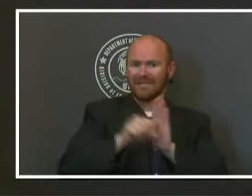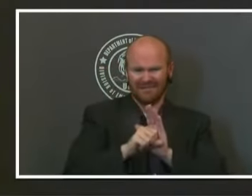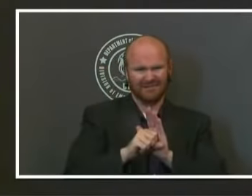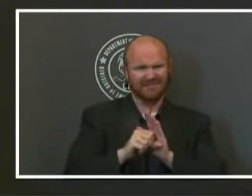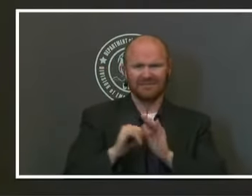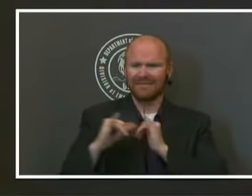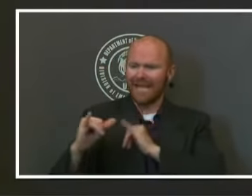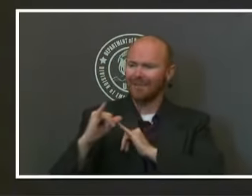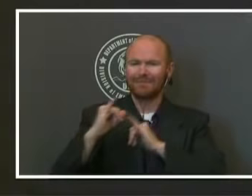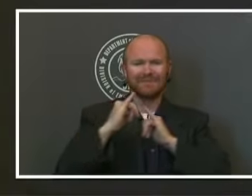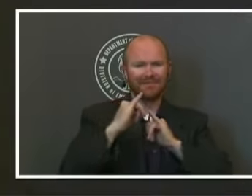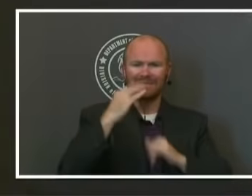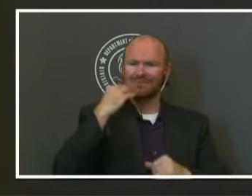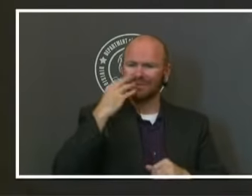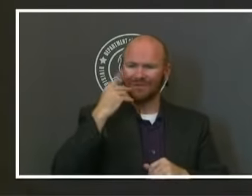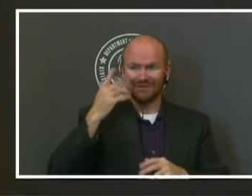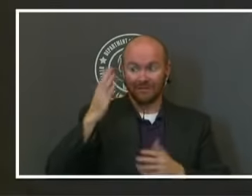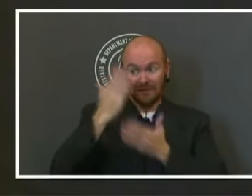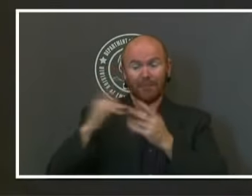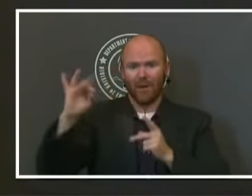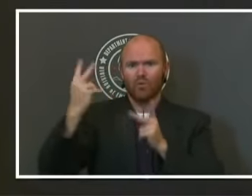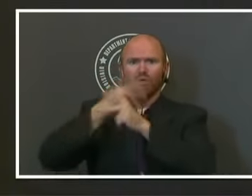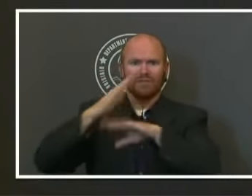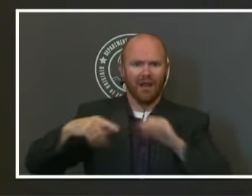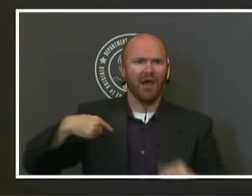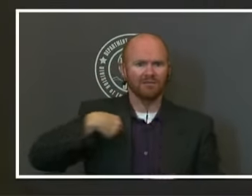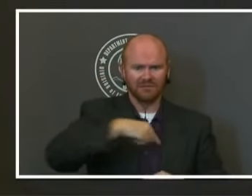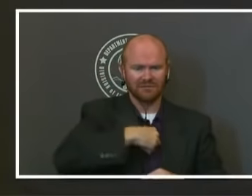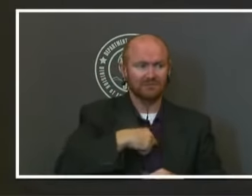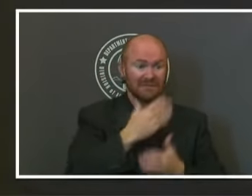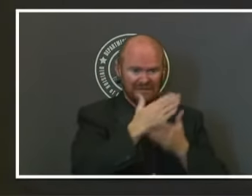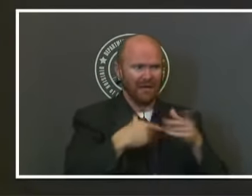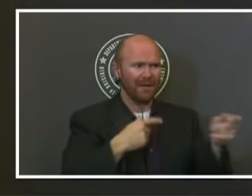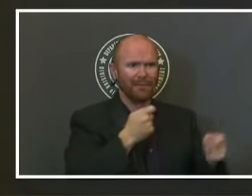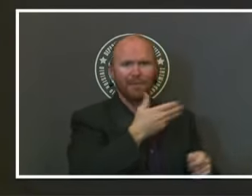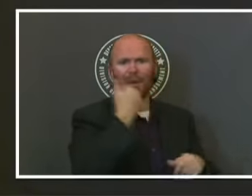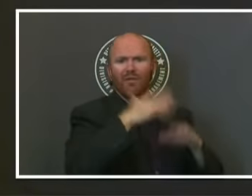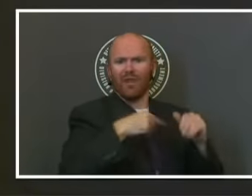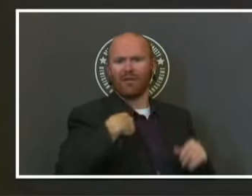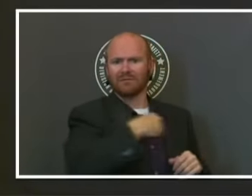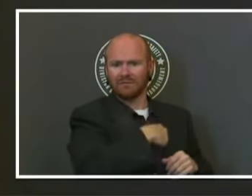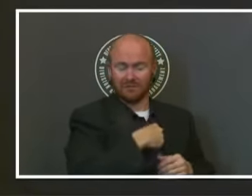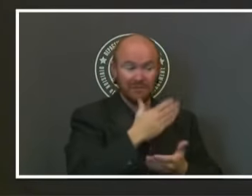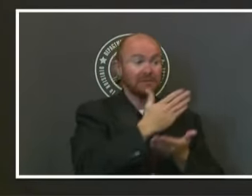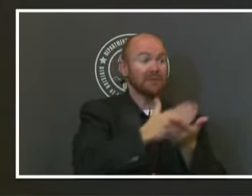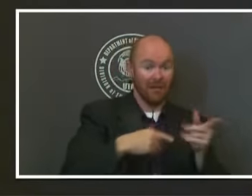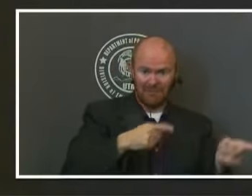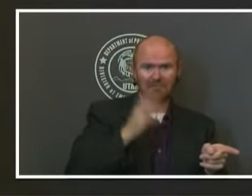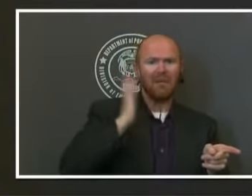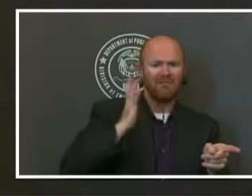challenge summer much worse than we are some of them that are in